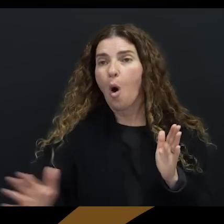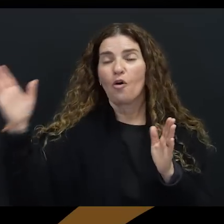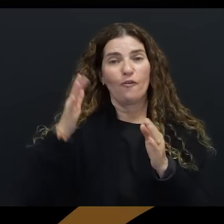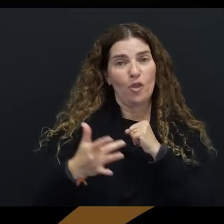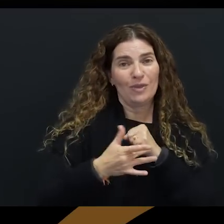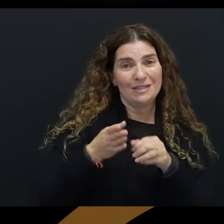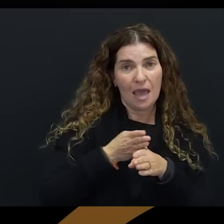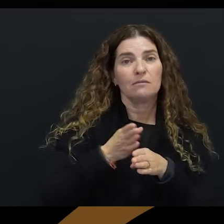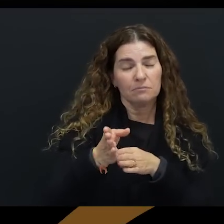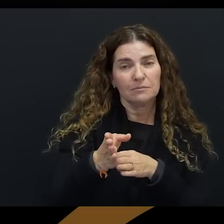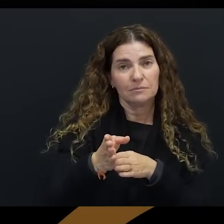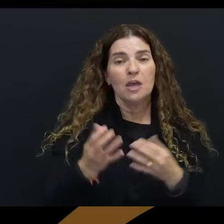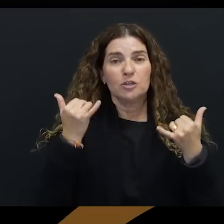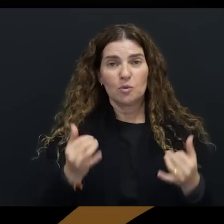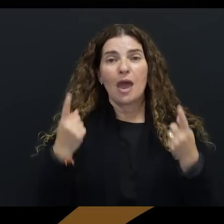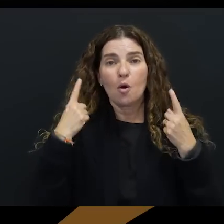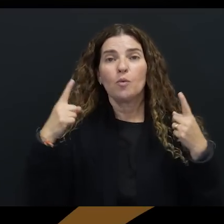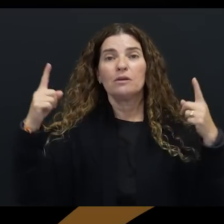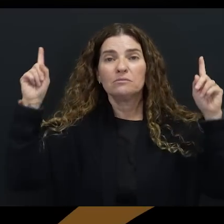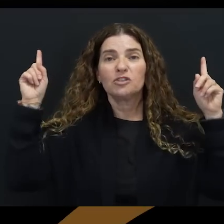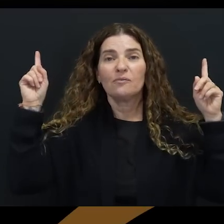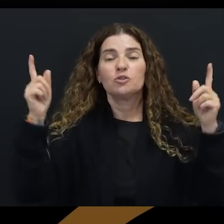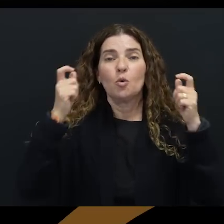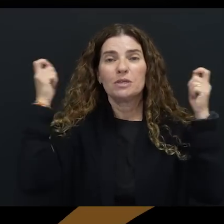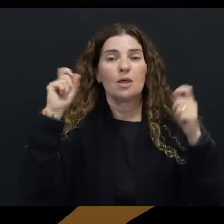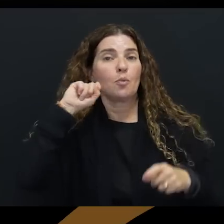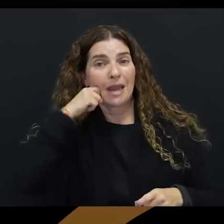As we celebrate Apple's achievements, let us recognize that their work is paving